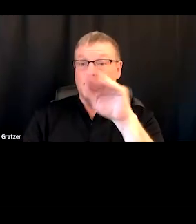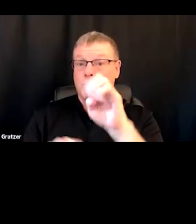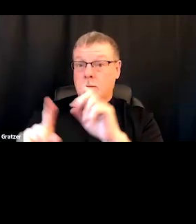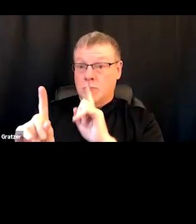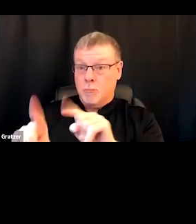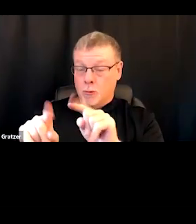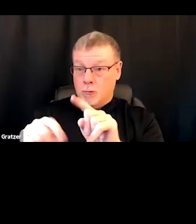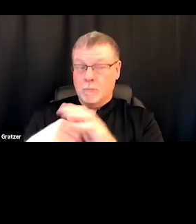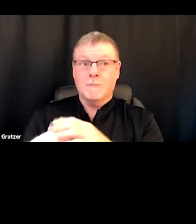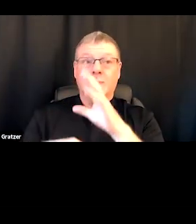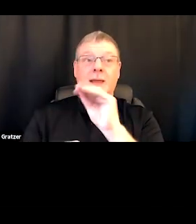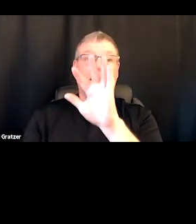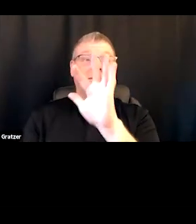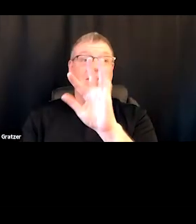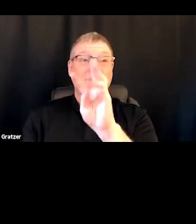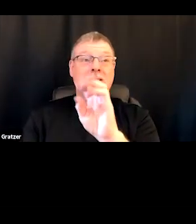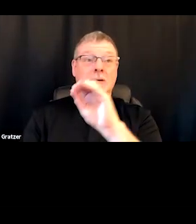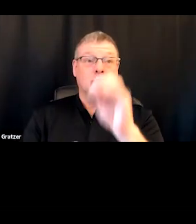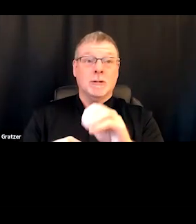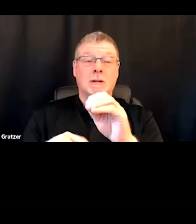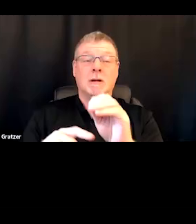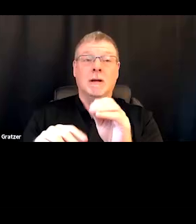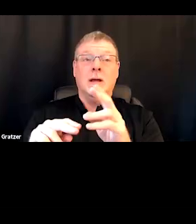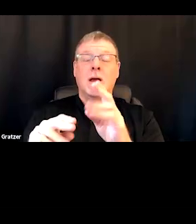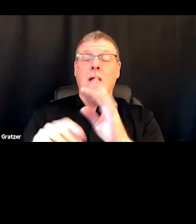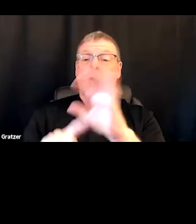and a 56% drop in arrests for incidents handled by HEART